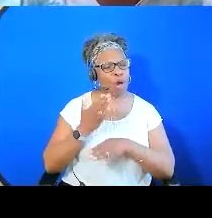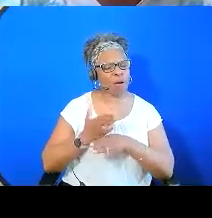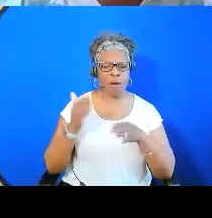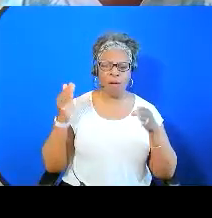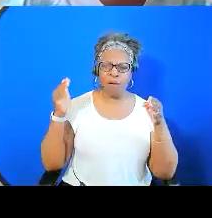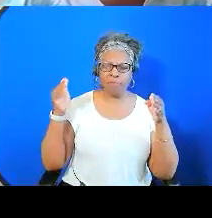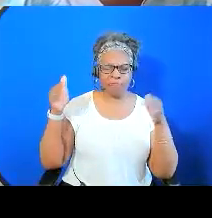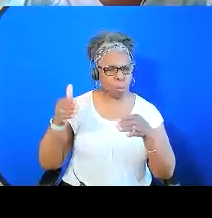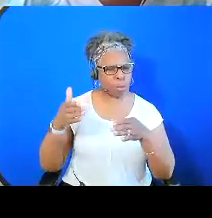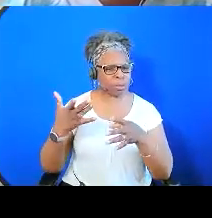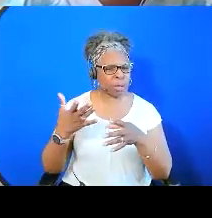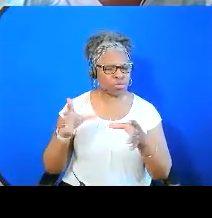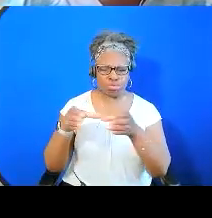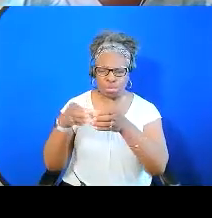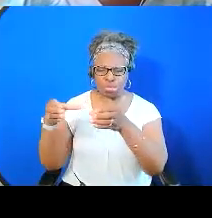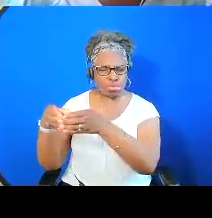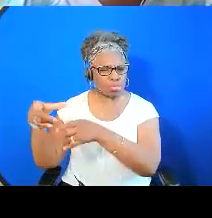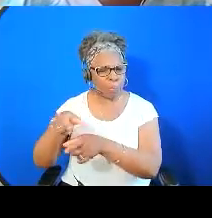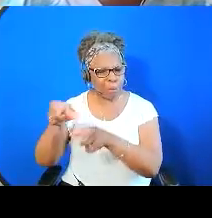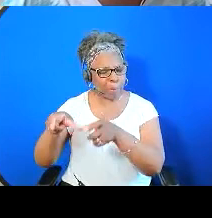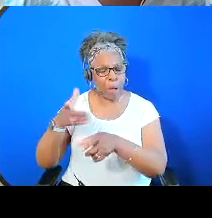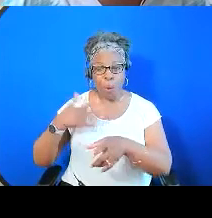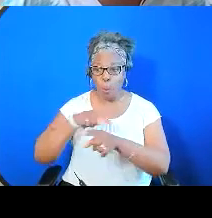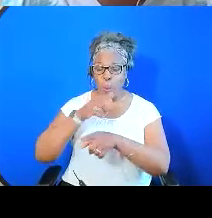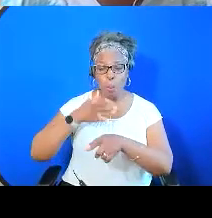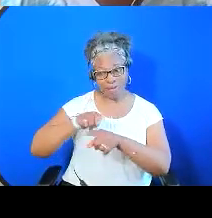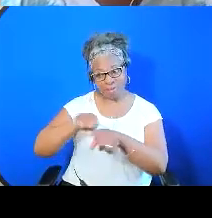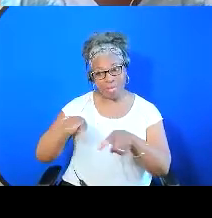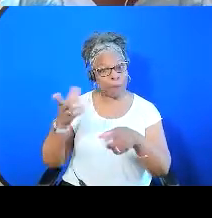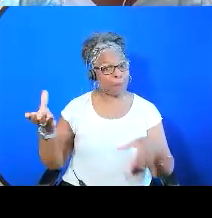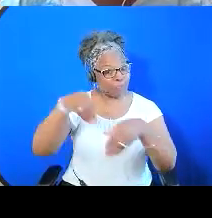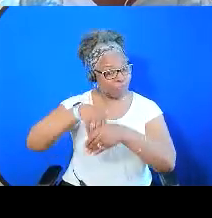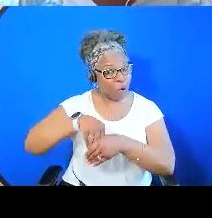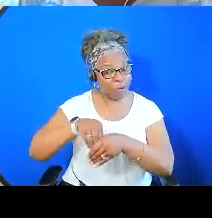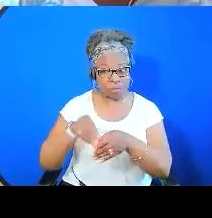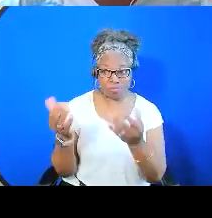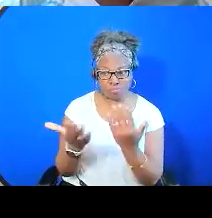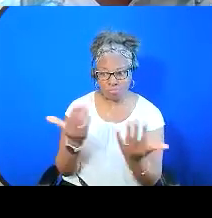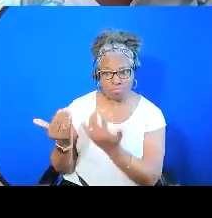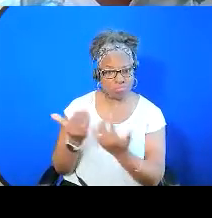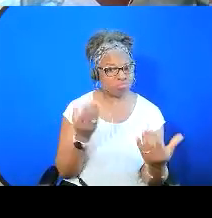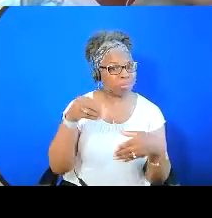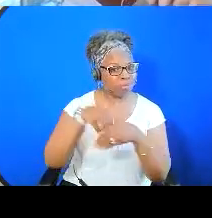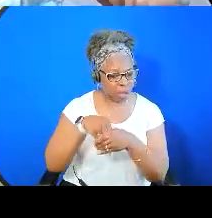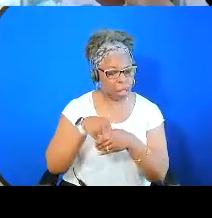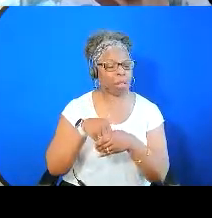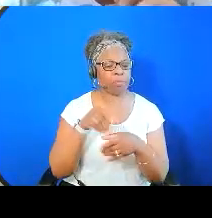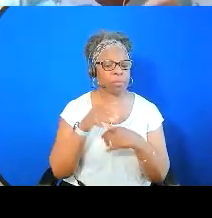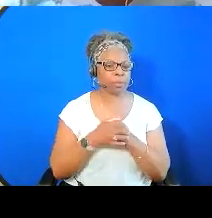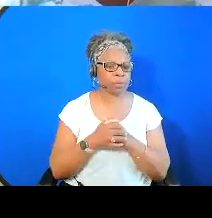So, this is this is a project from the series of ‘Unbelievable Things’ from the same exhibition.